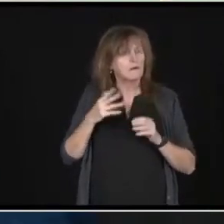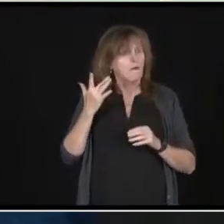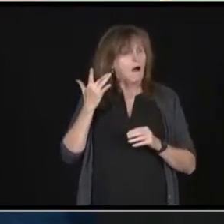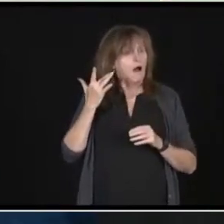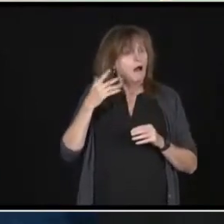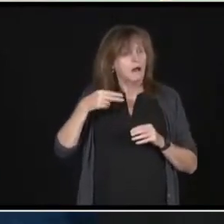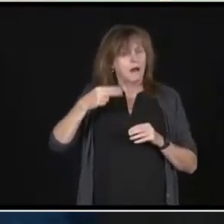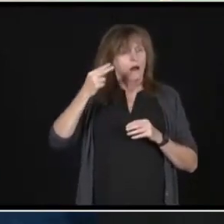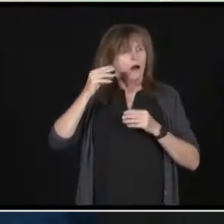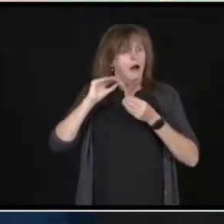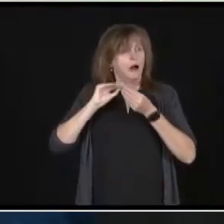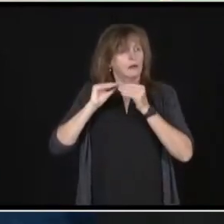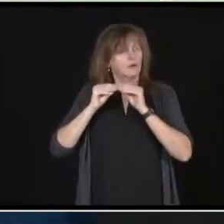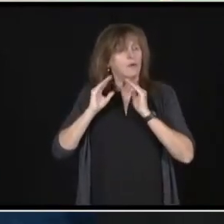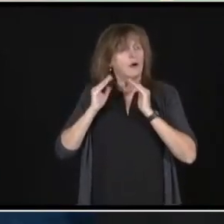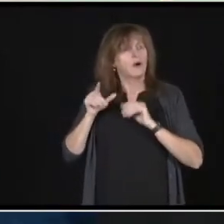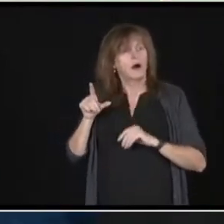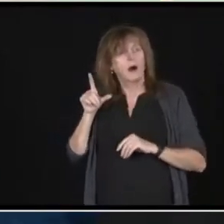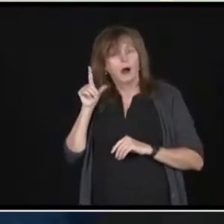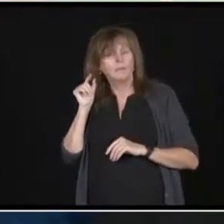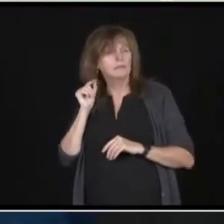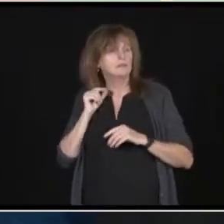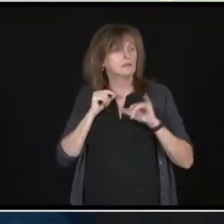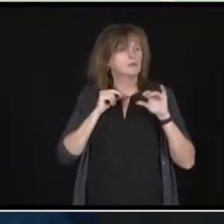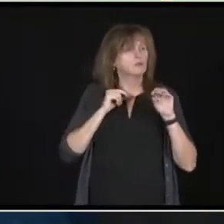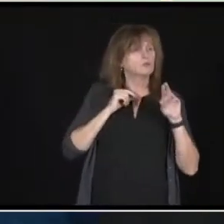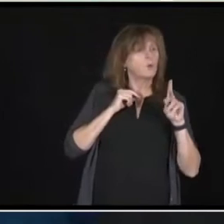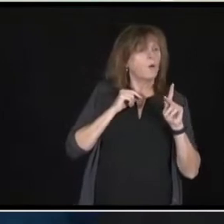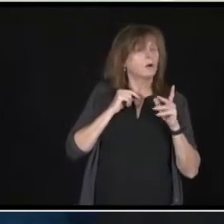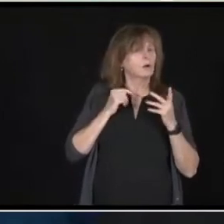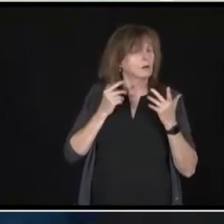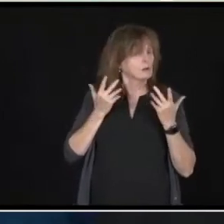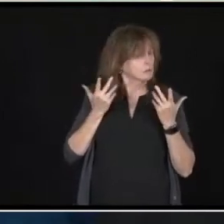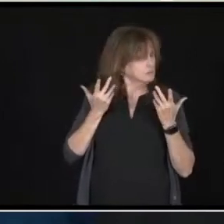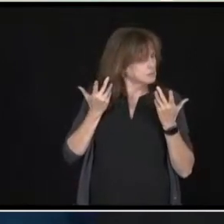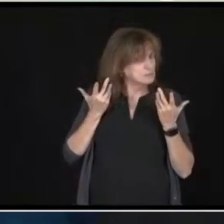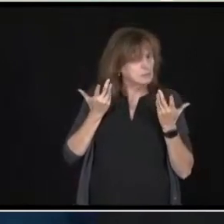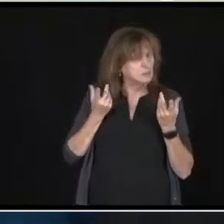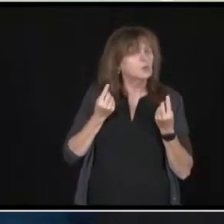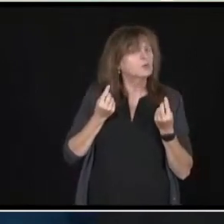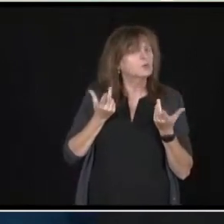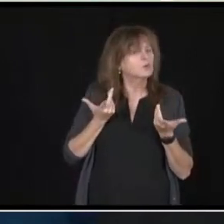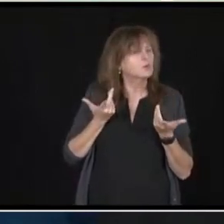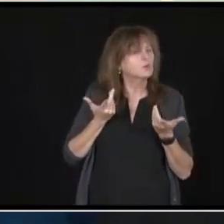And I am looking also when I'm thinking of this of the higher numbers in York and Hamilton today.